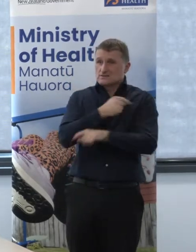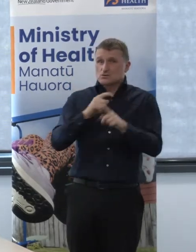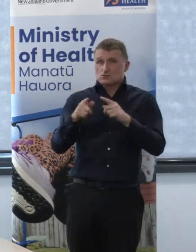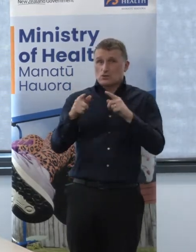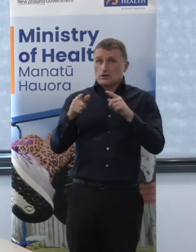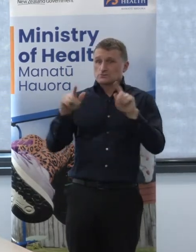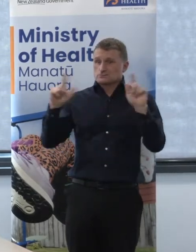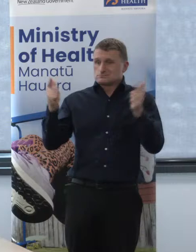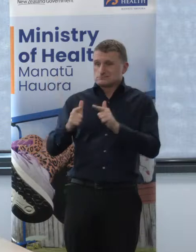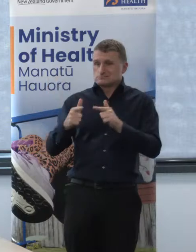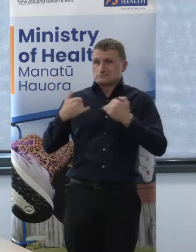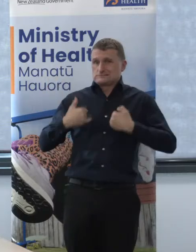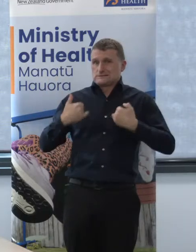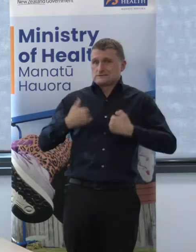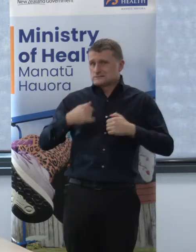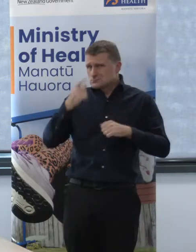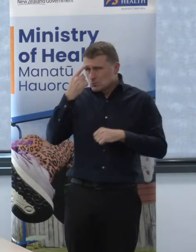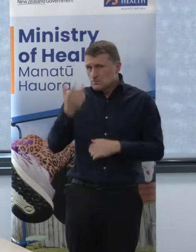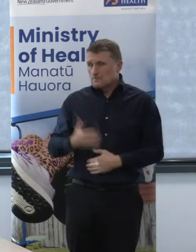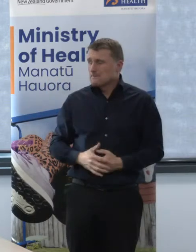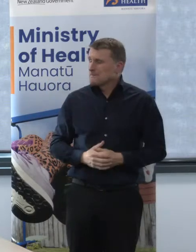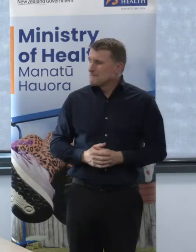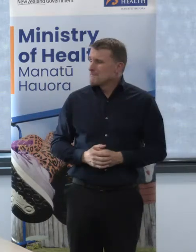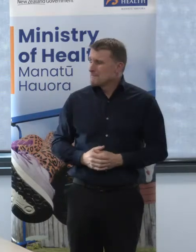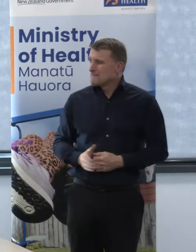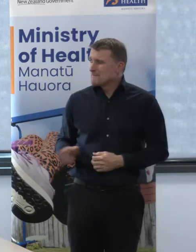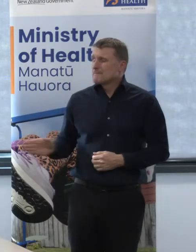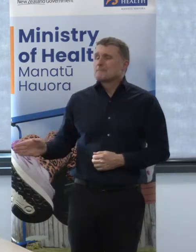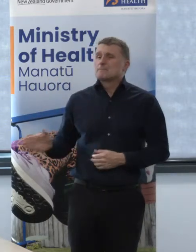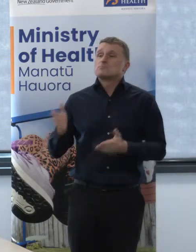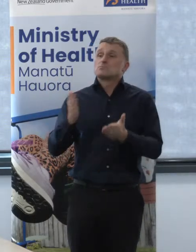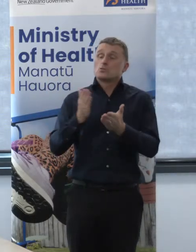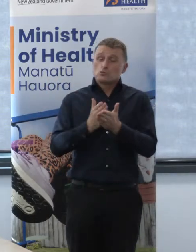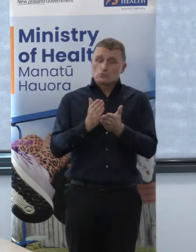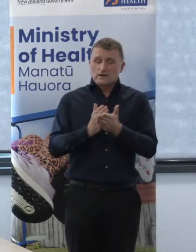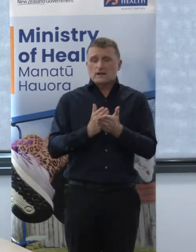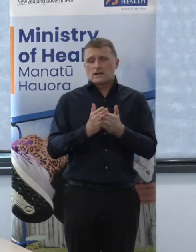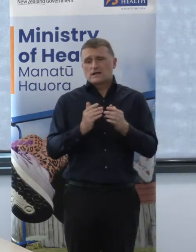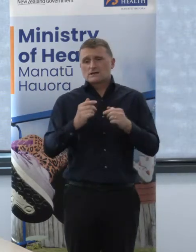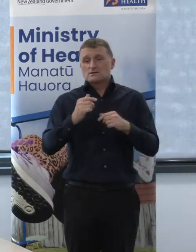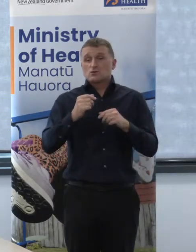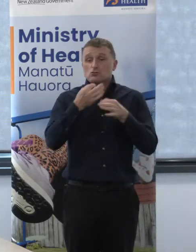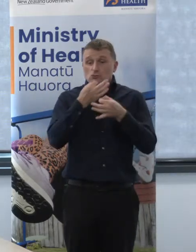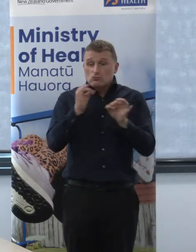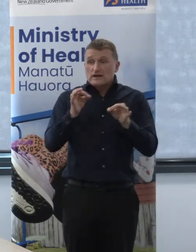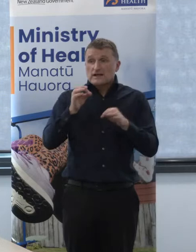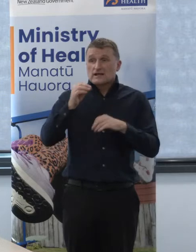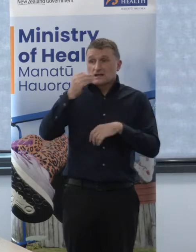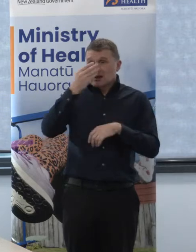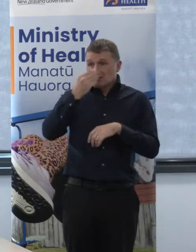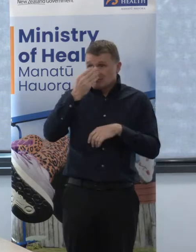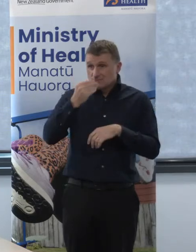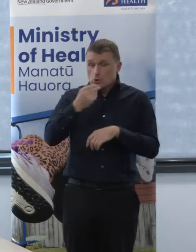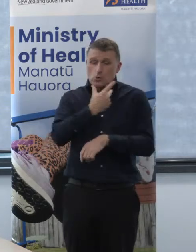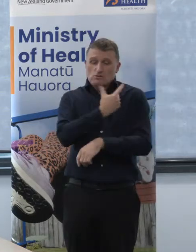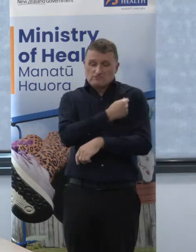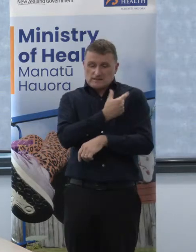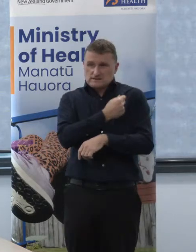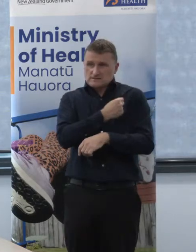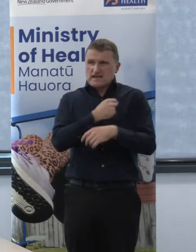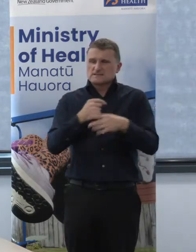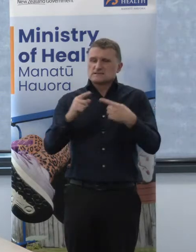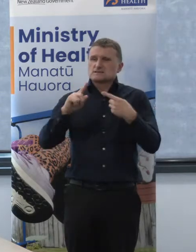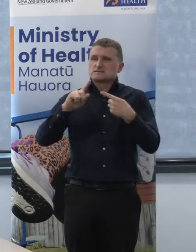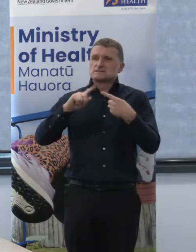New Zealand?